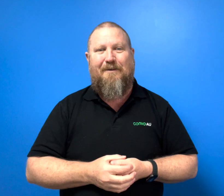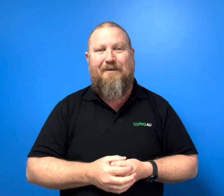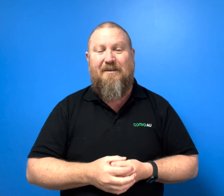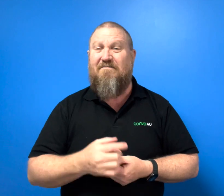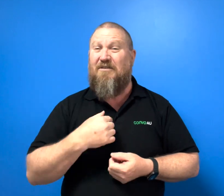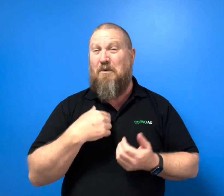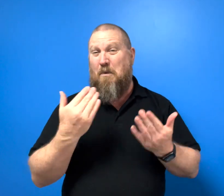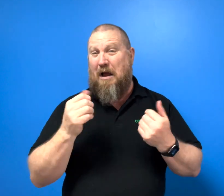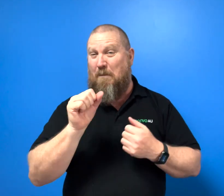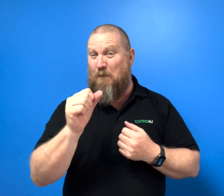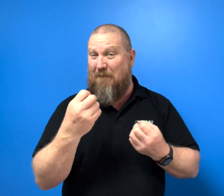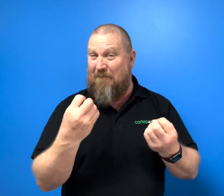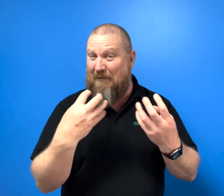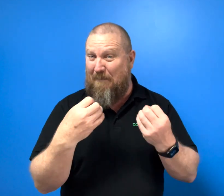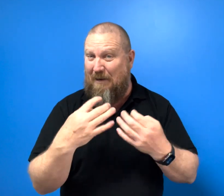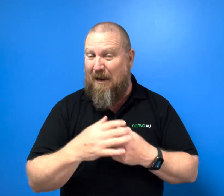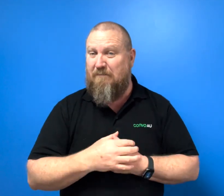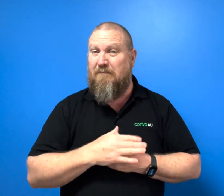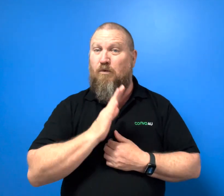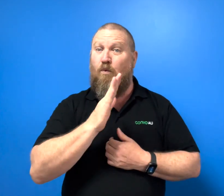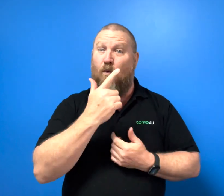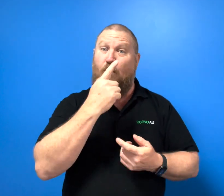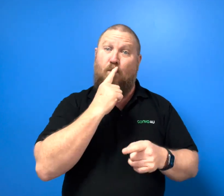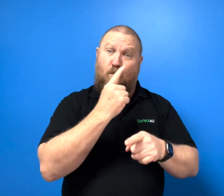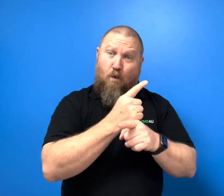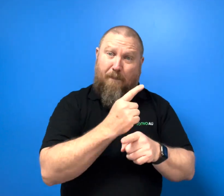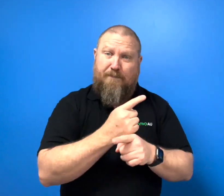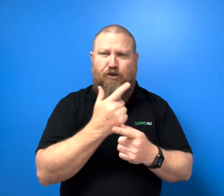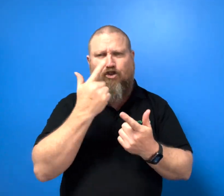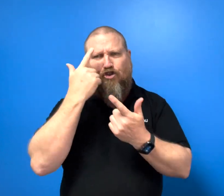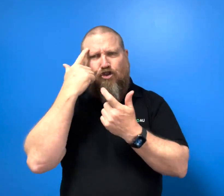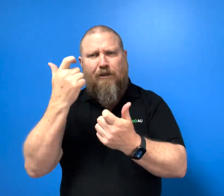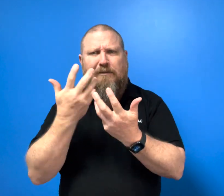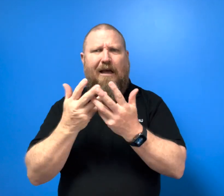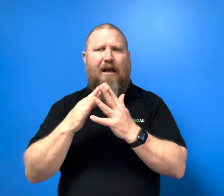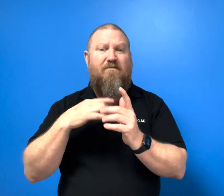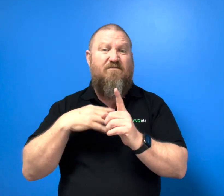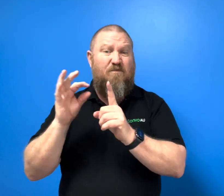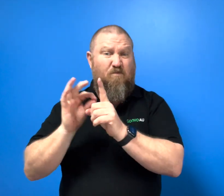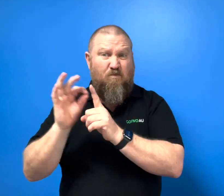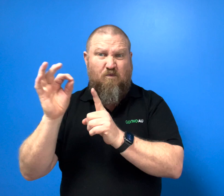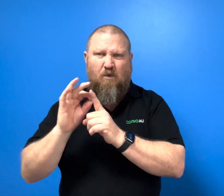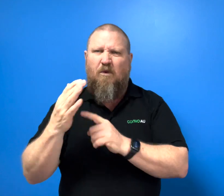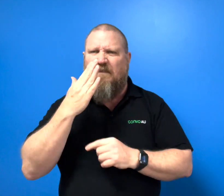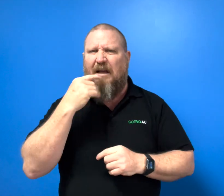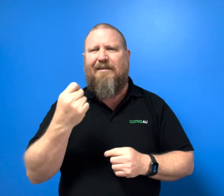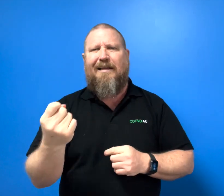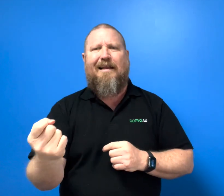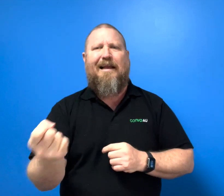We welcome your feedback and suggestions on how we can improve, we want to know more about